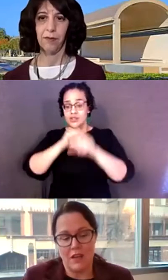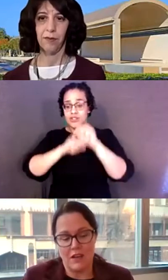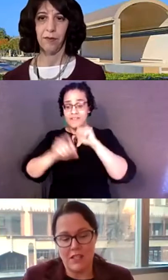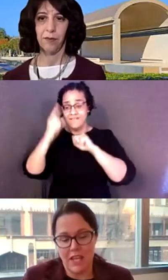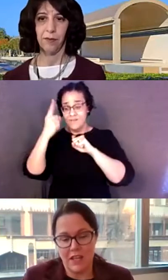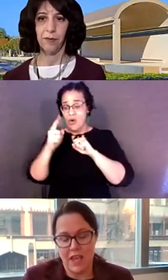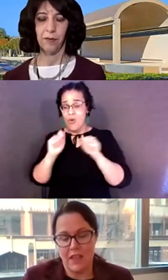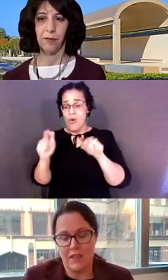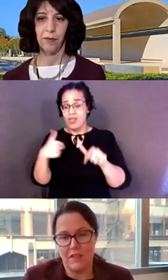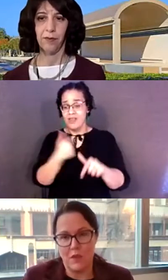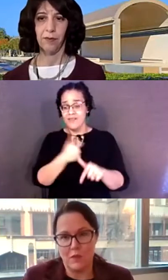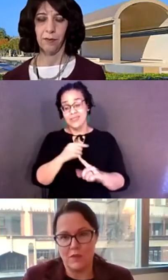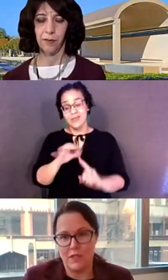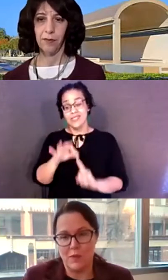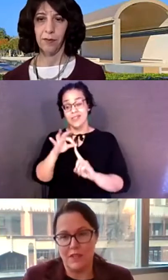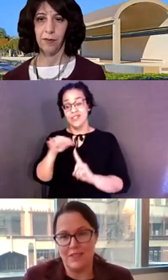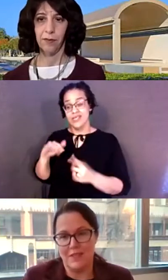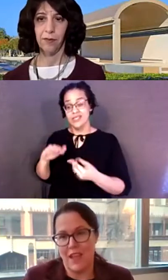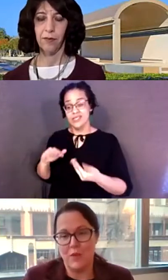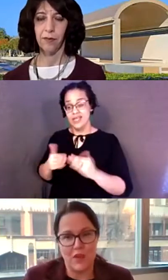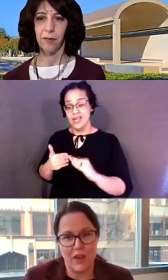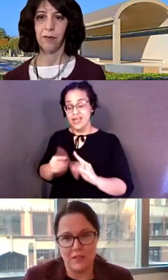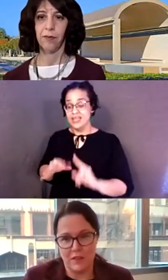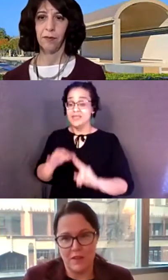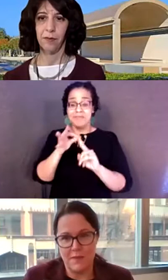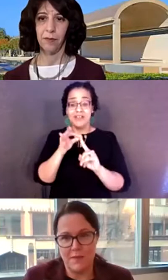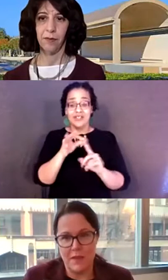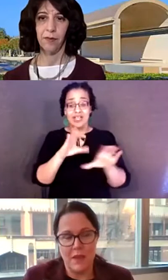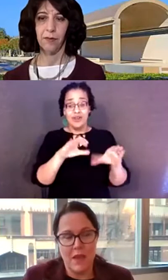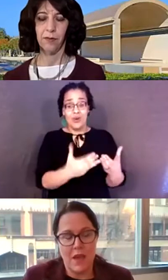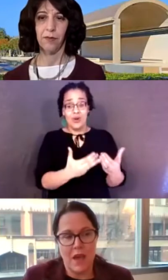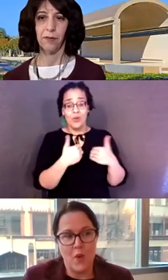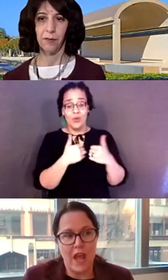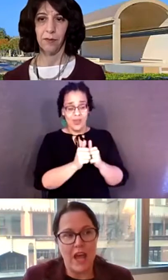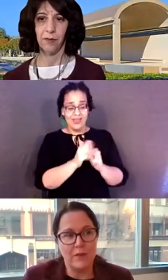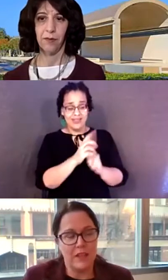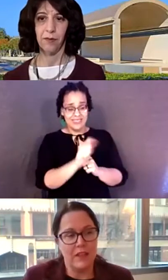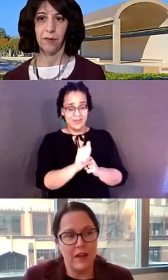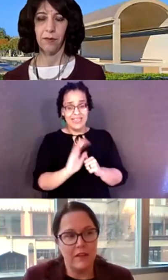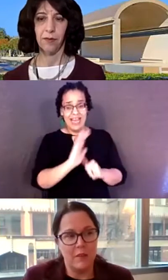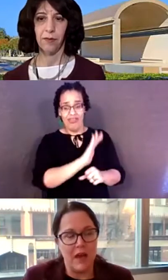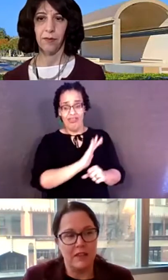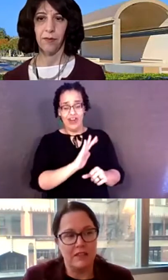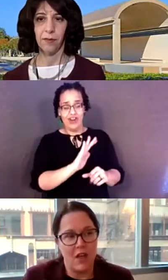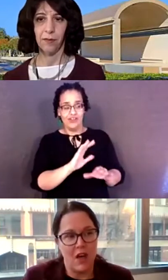our state and the folks with disabilities and everyone trying to serve them.